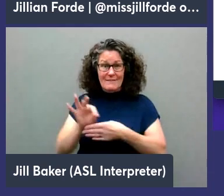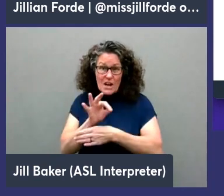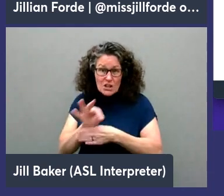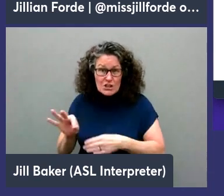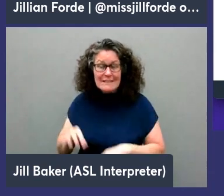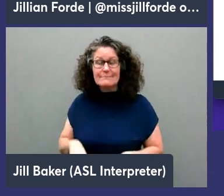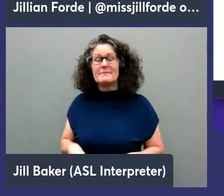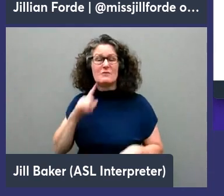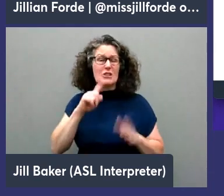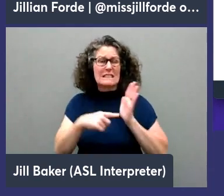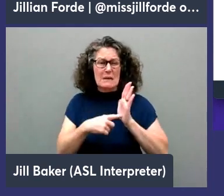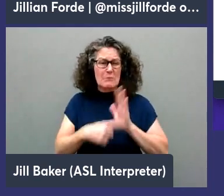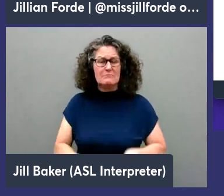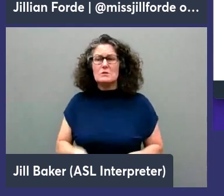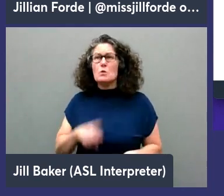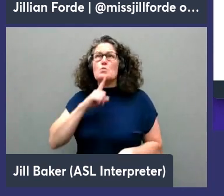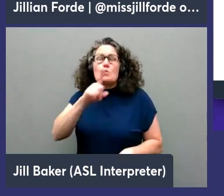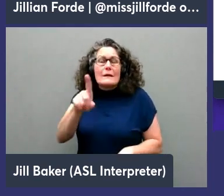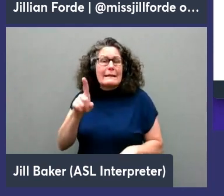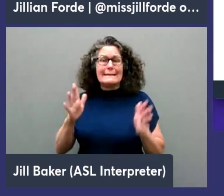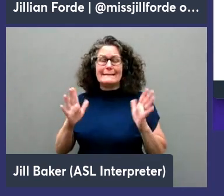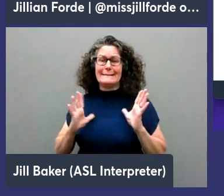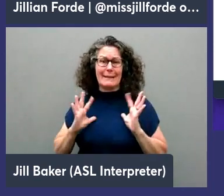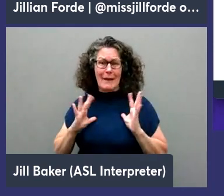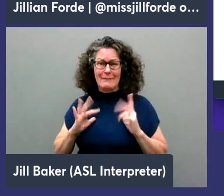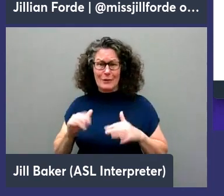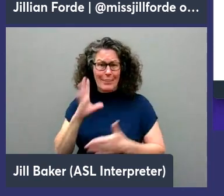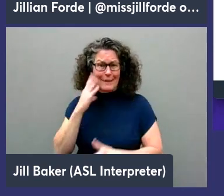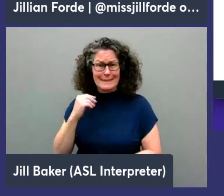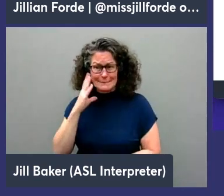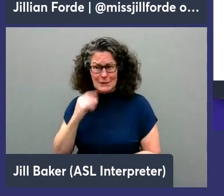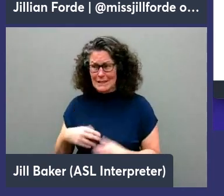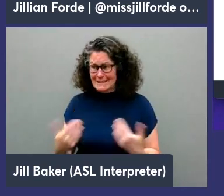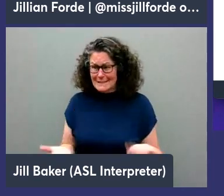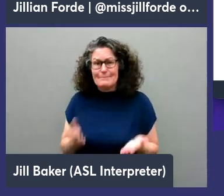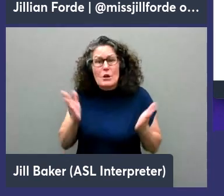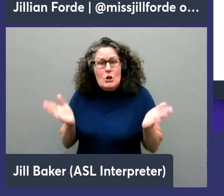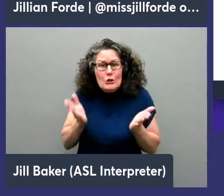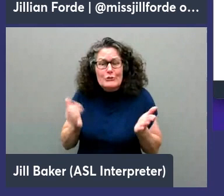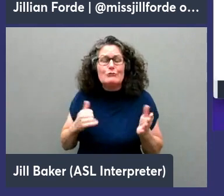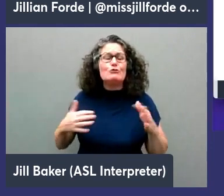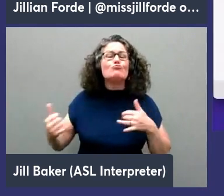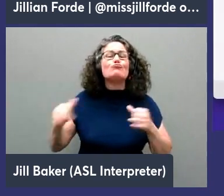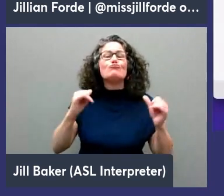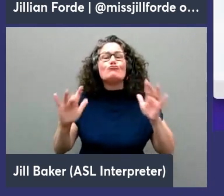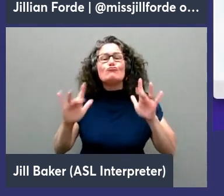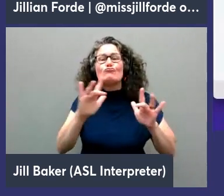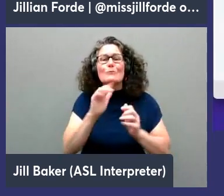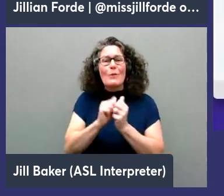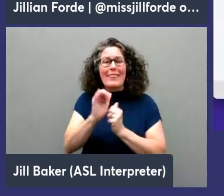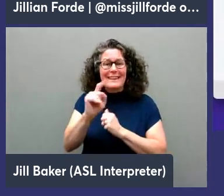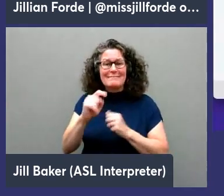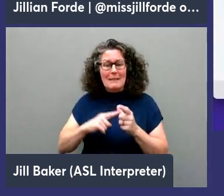So, just a really delightful experience. I encourage you to play around with it, but also wanna move on to